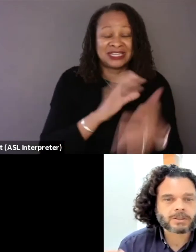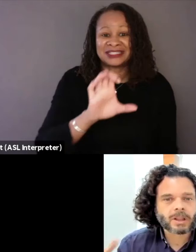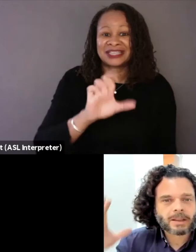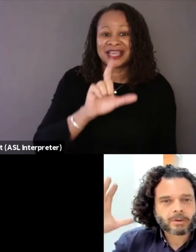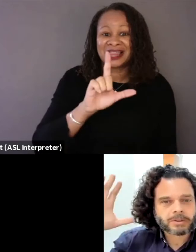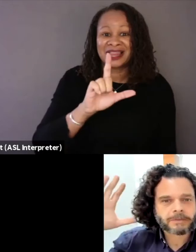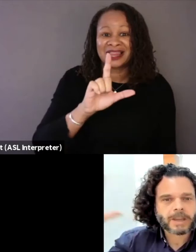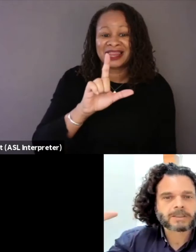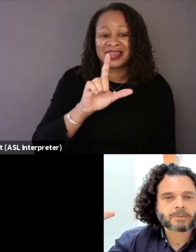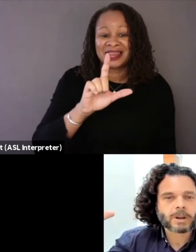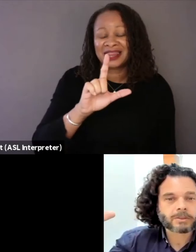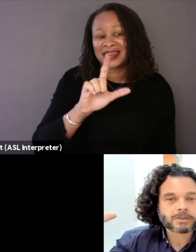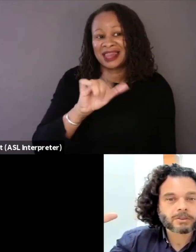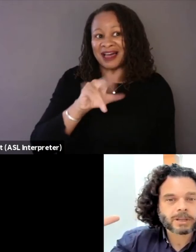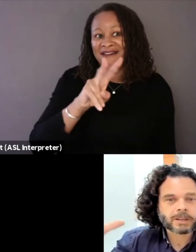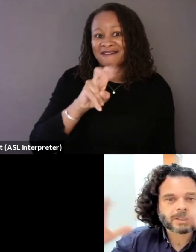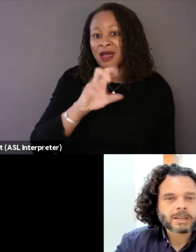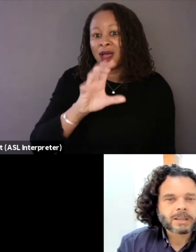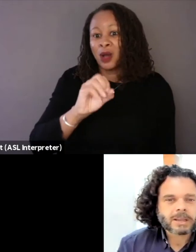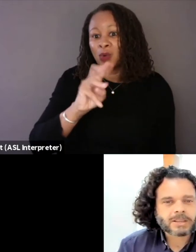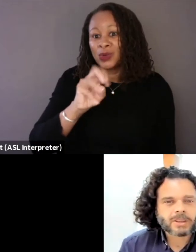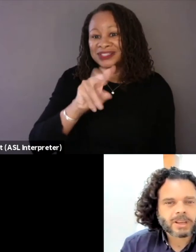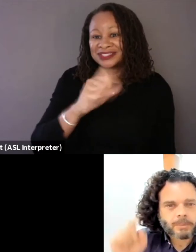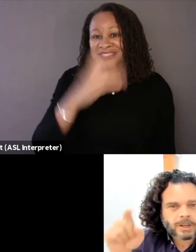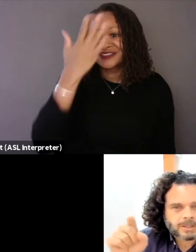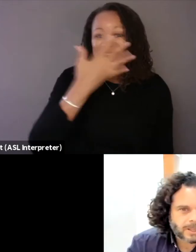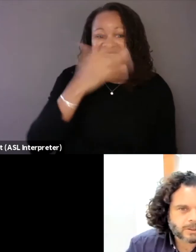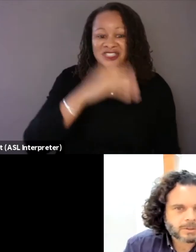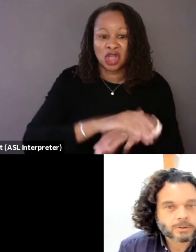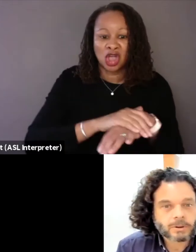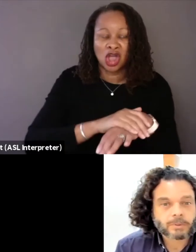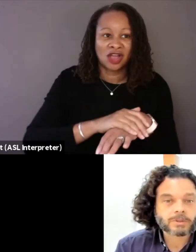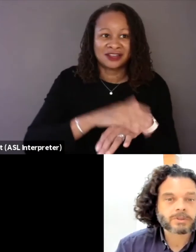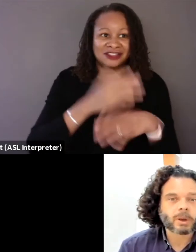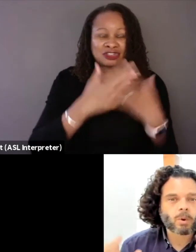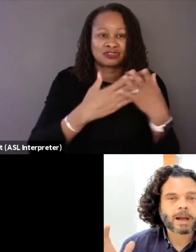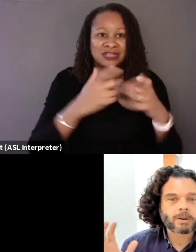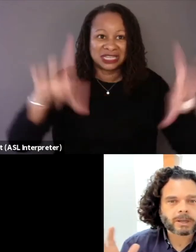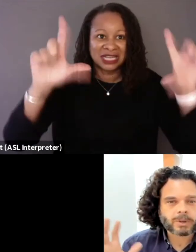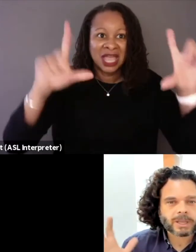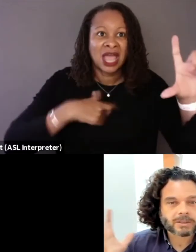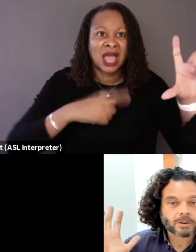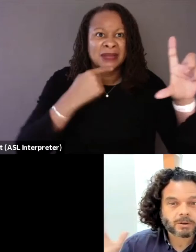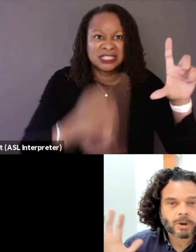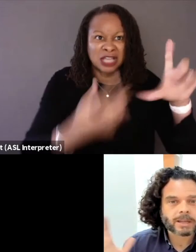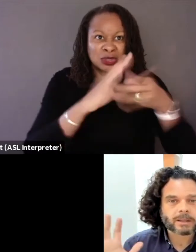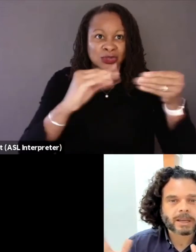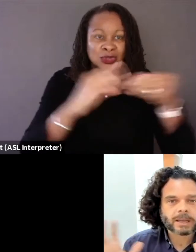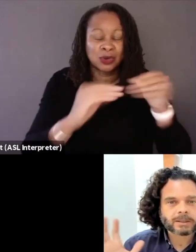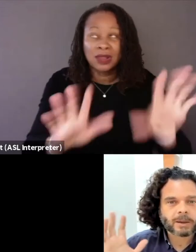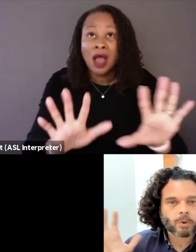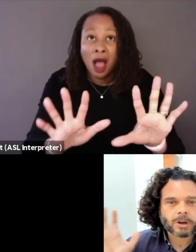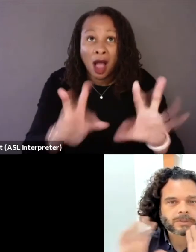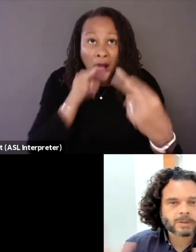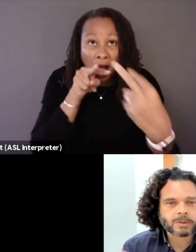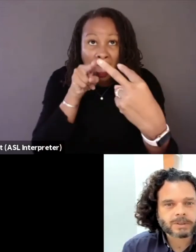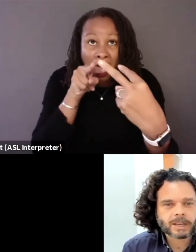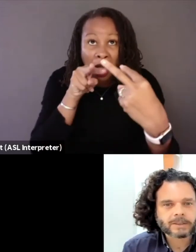Clive Owen's face right on the screen and he's like, I'm going to tell you a story. And we're just like, wow, like, we can't turn away, right? I want to see what's next.